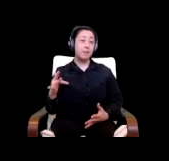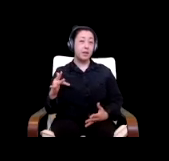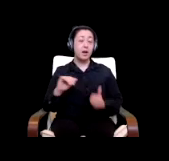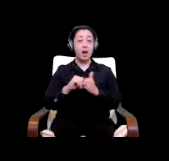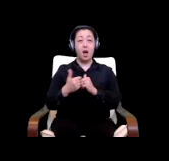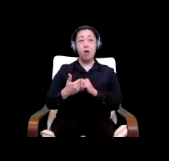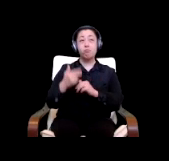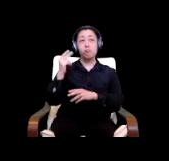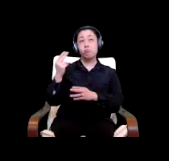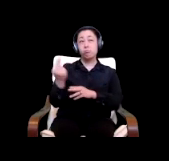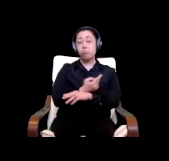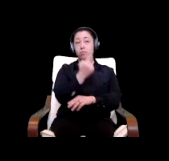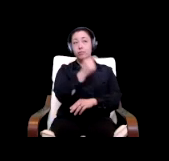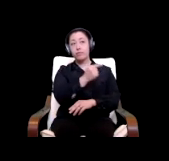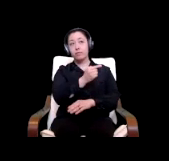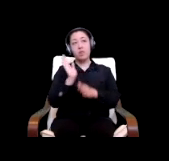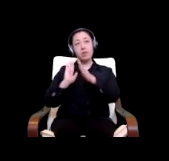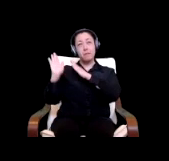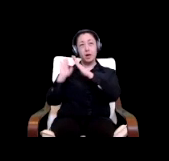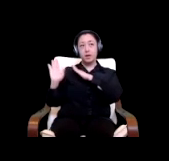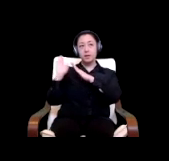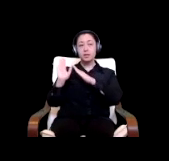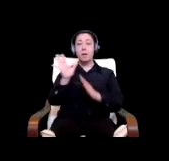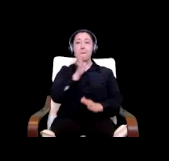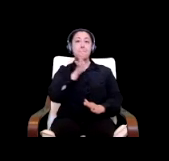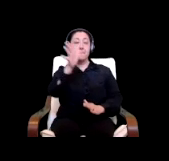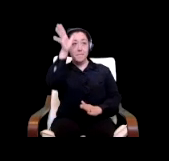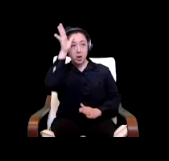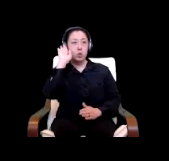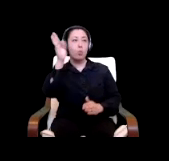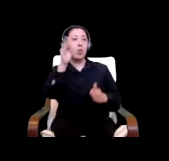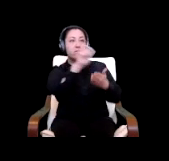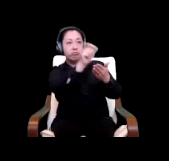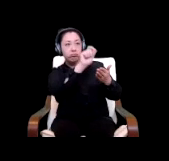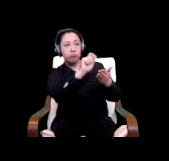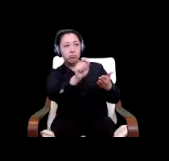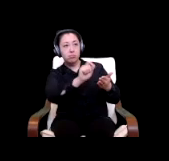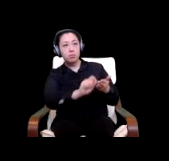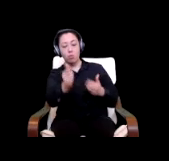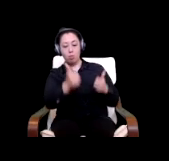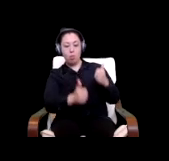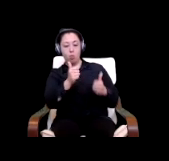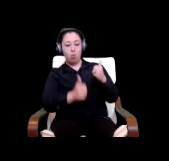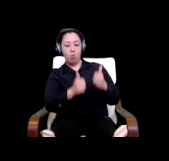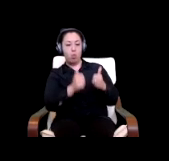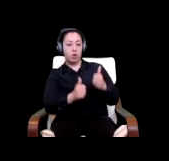is that parents will check off the characteristics of child has. And then it is provided to the